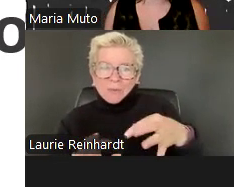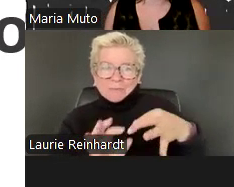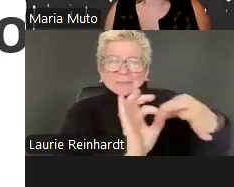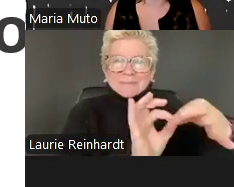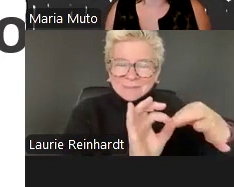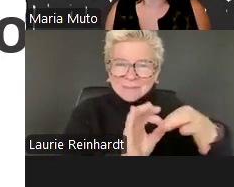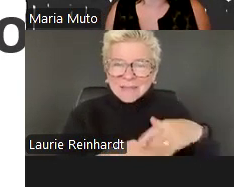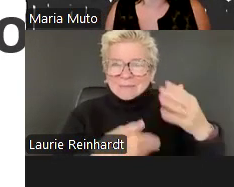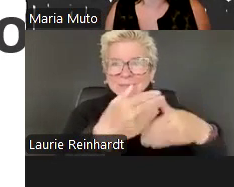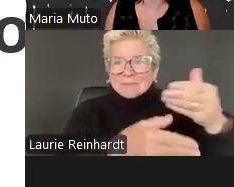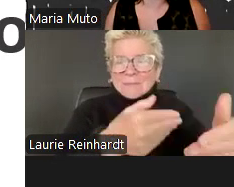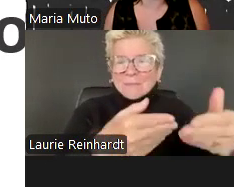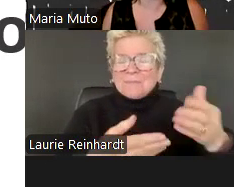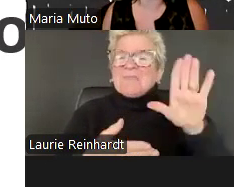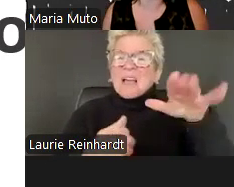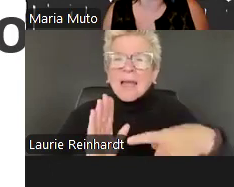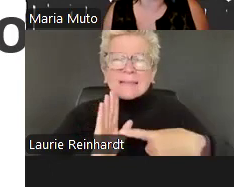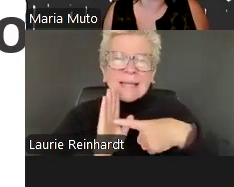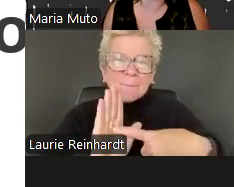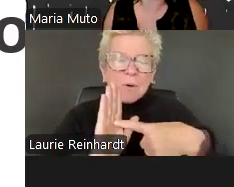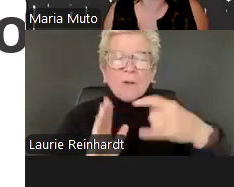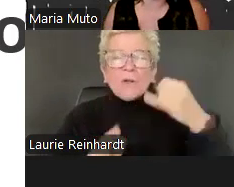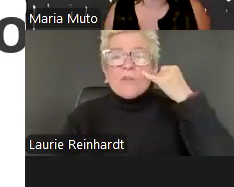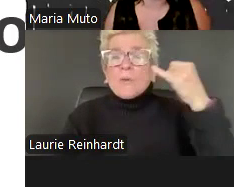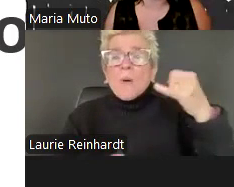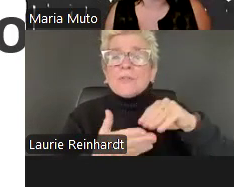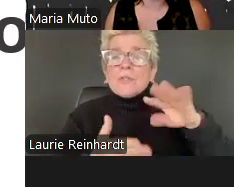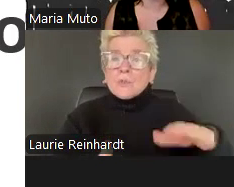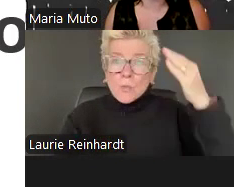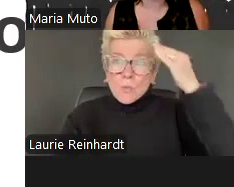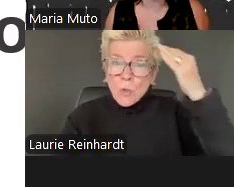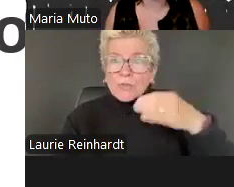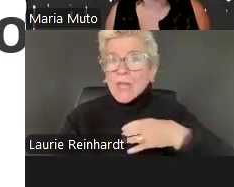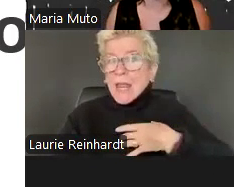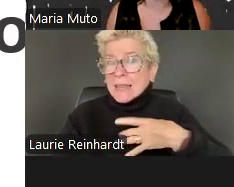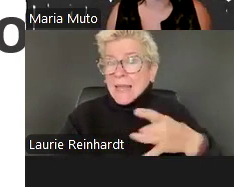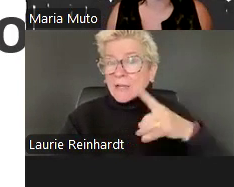a student knows that they want to go to college but they're not sure if they want to go to a